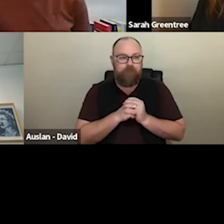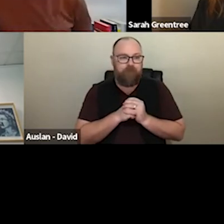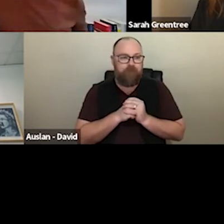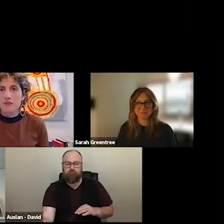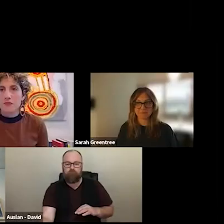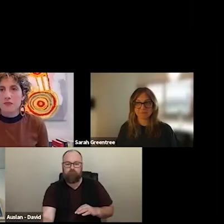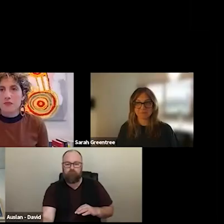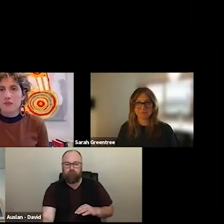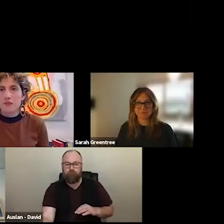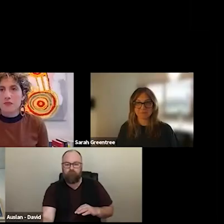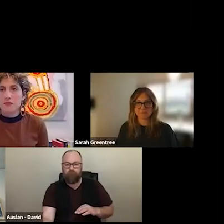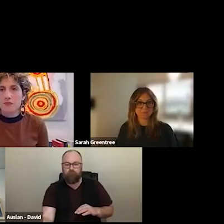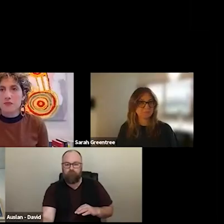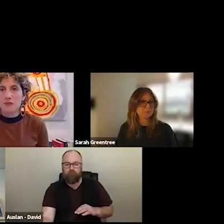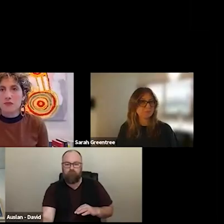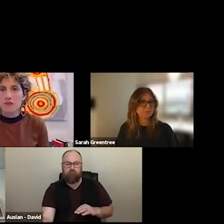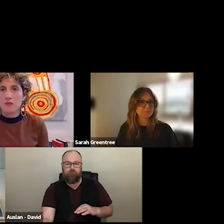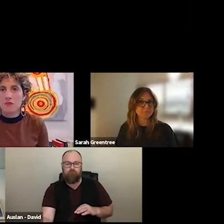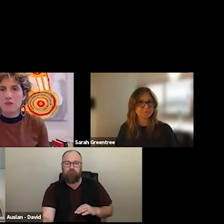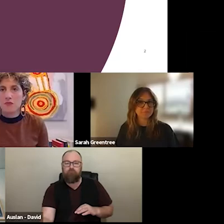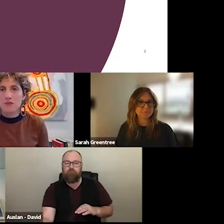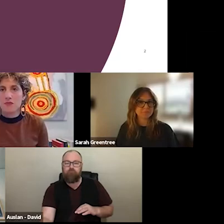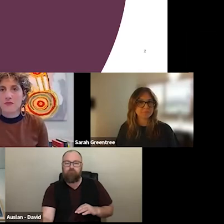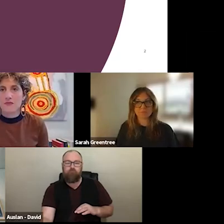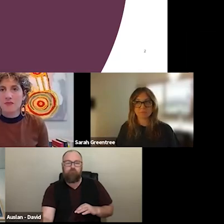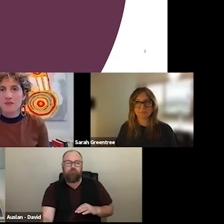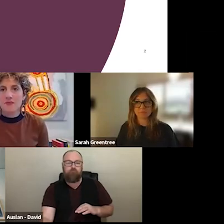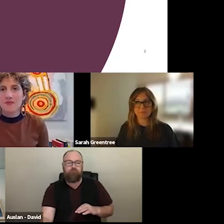Okay, So what we're gonna do is just a quick run through of the full year inv investment guidelines touch on the timelines, also. So, what we will do, quick run through of the